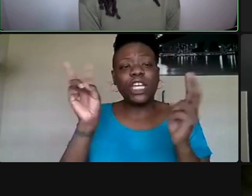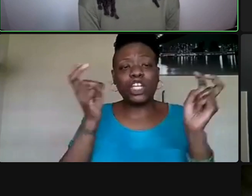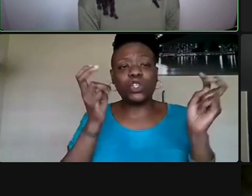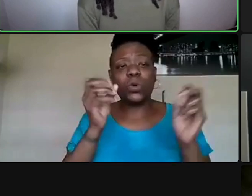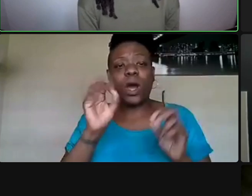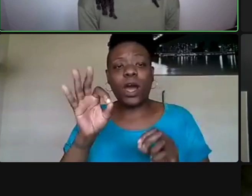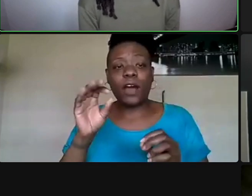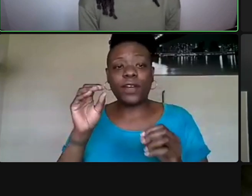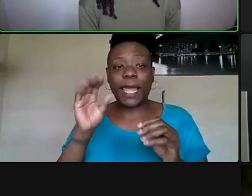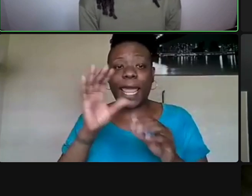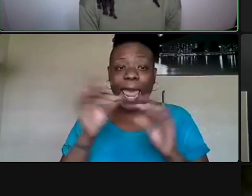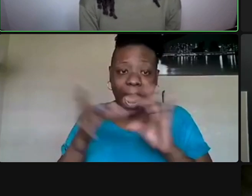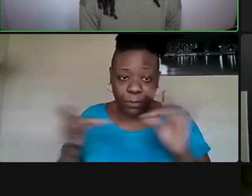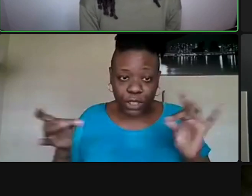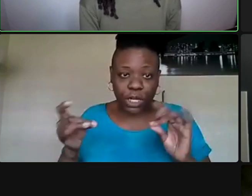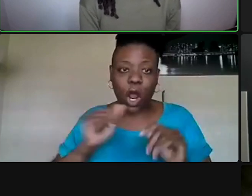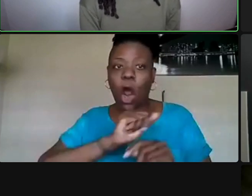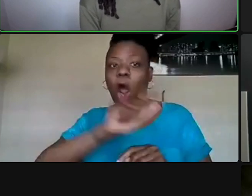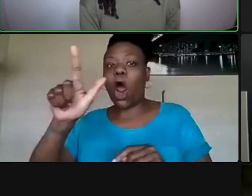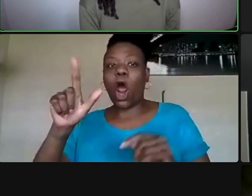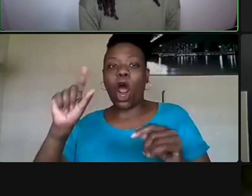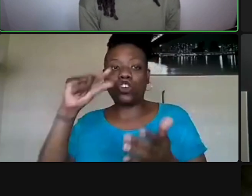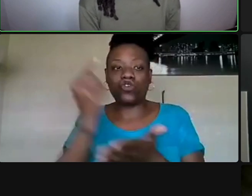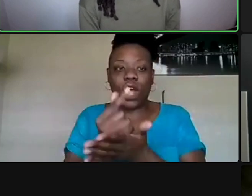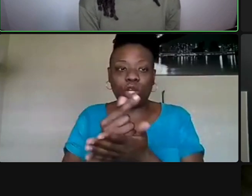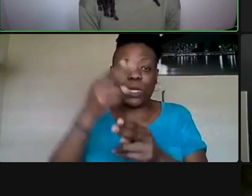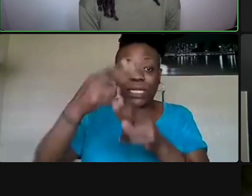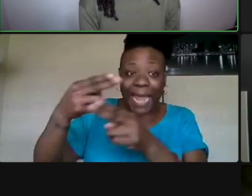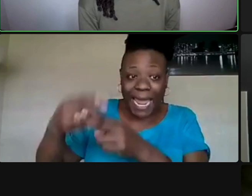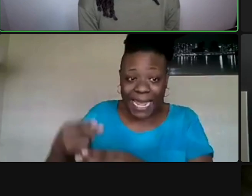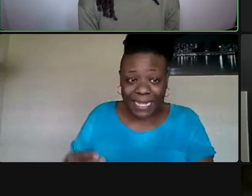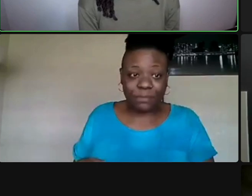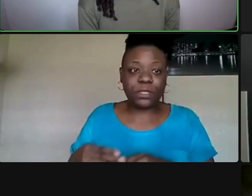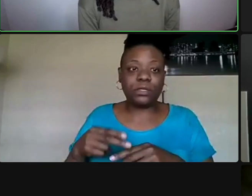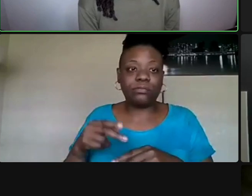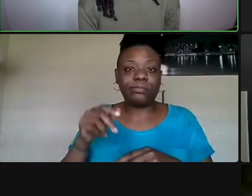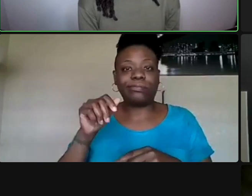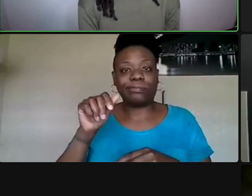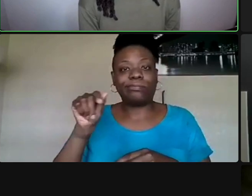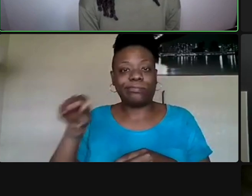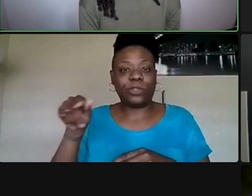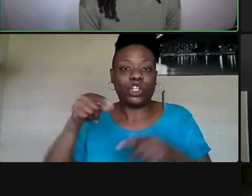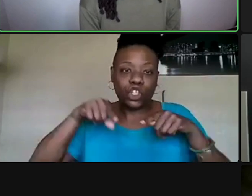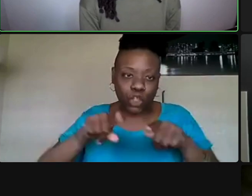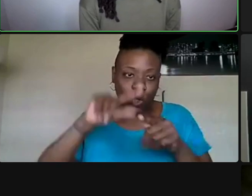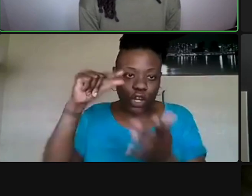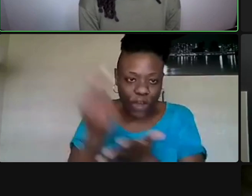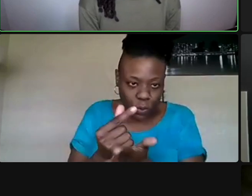It says, "Could you address the issue of captioning all graduates' names at commencement